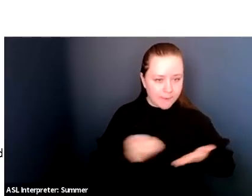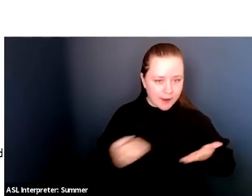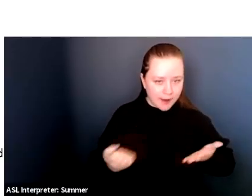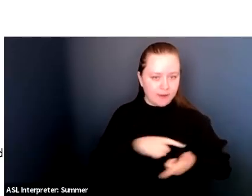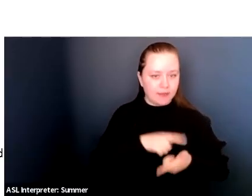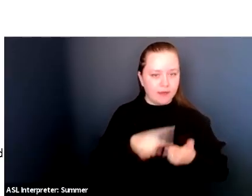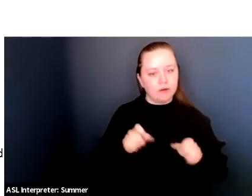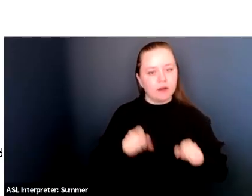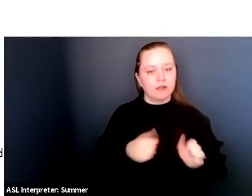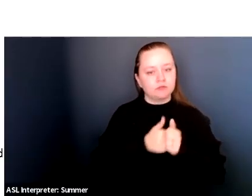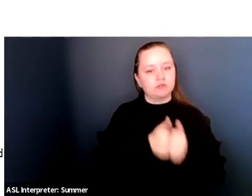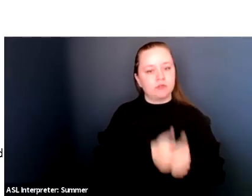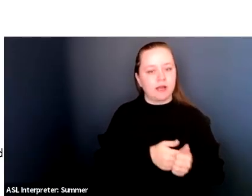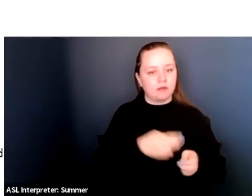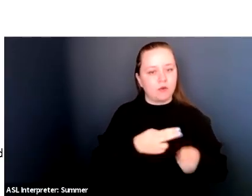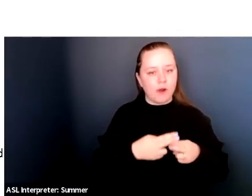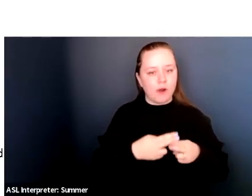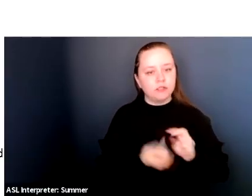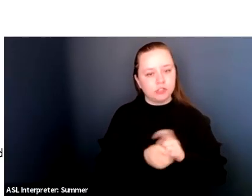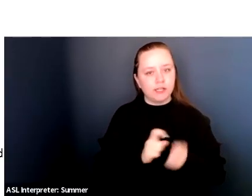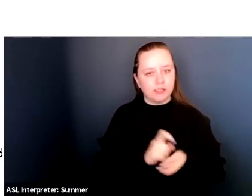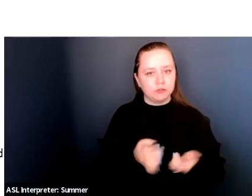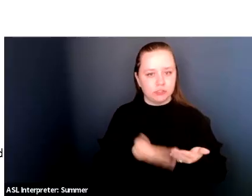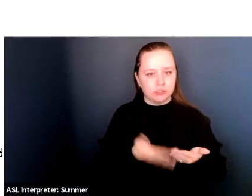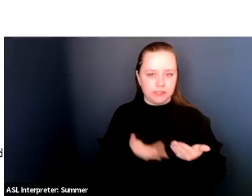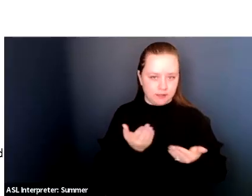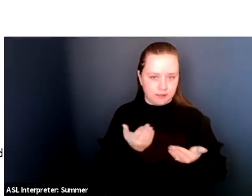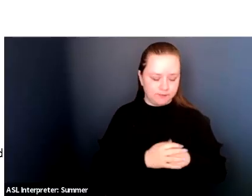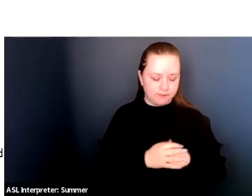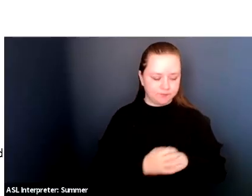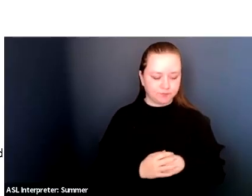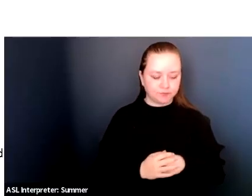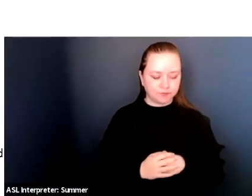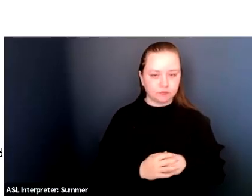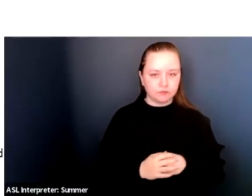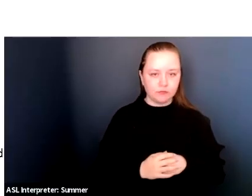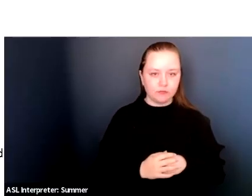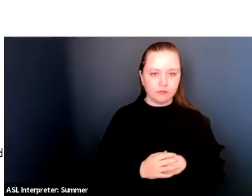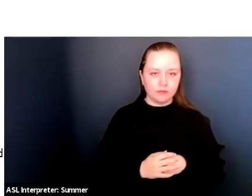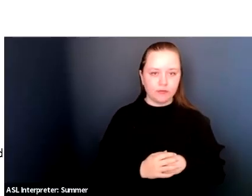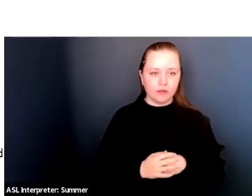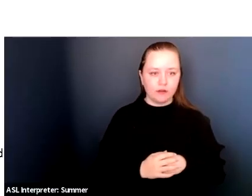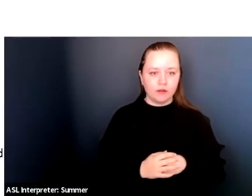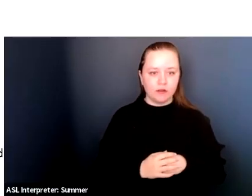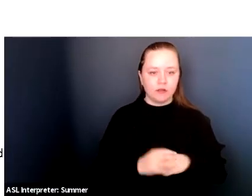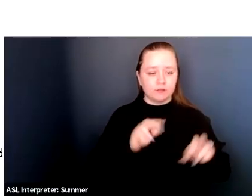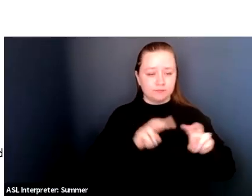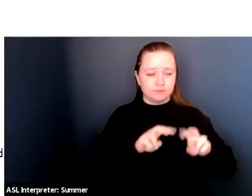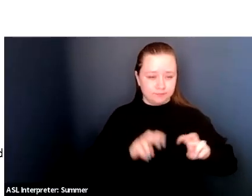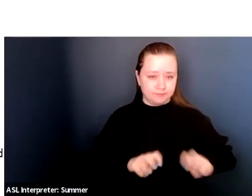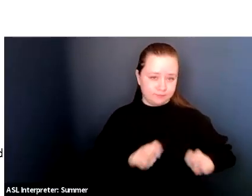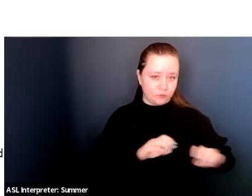very closely before and during pregnancy. Um, examining mobility equipment for potential fit issues.